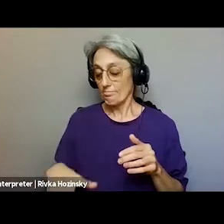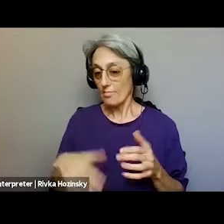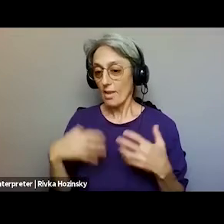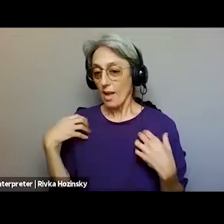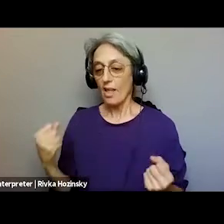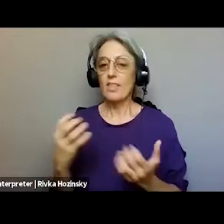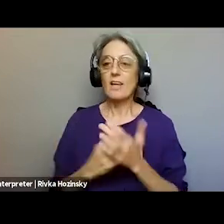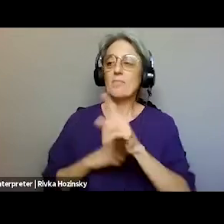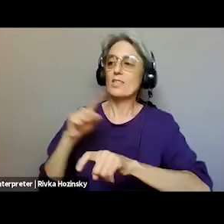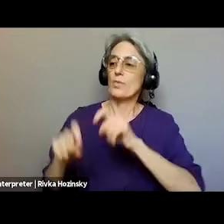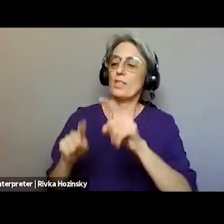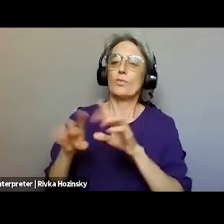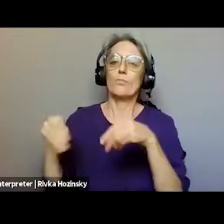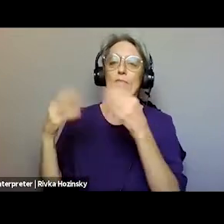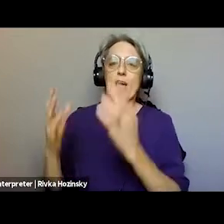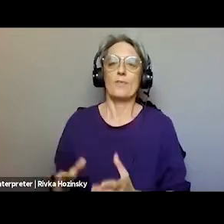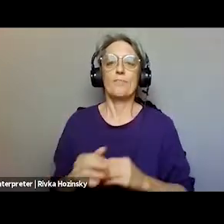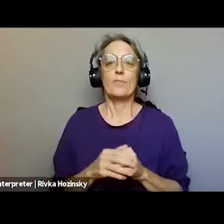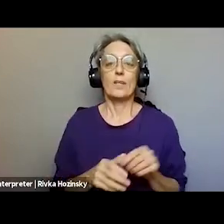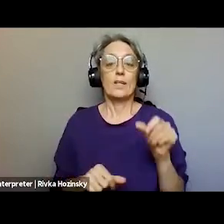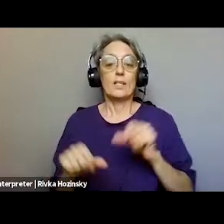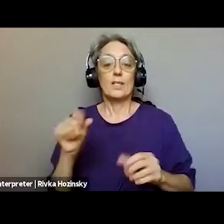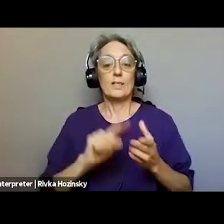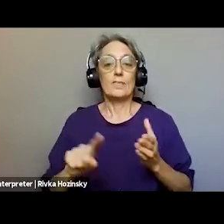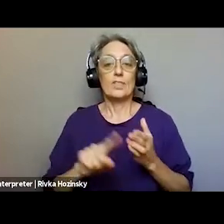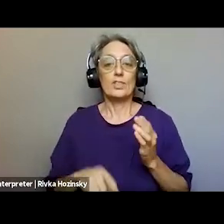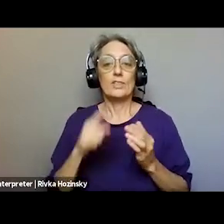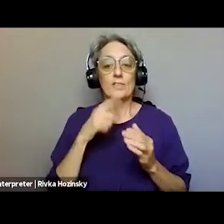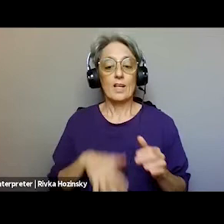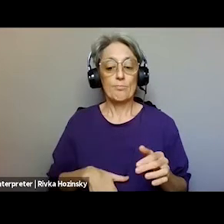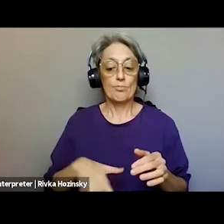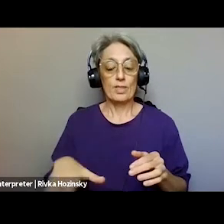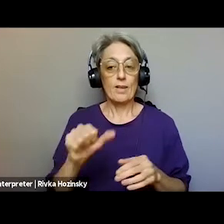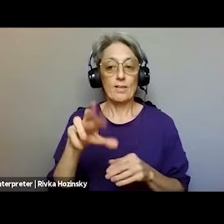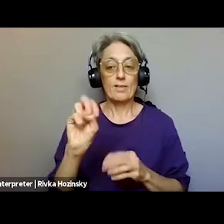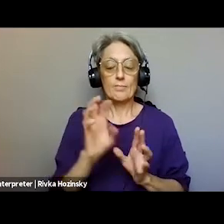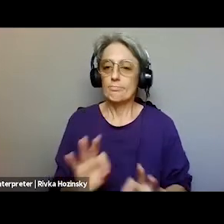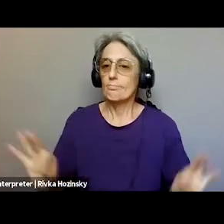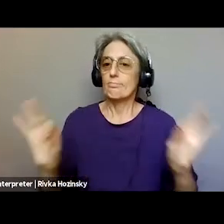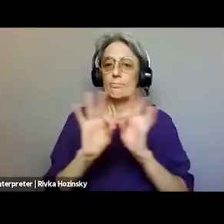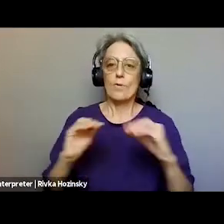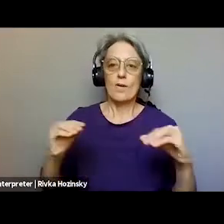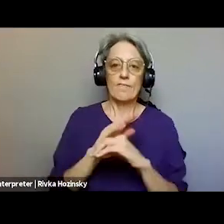scientific evidence promotes prenatal care is a very important factor in health. So we know that